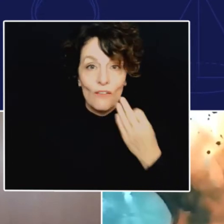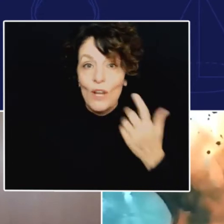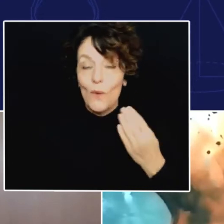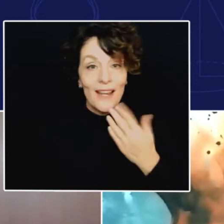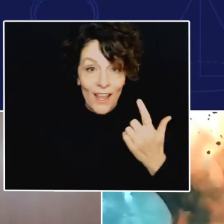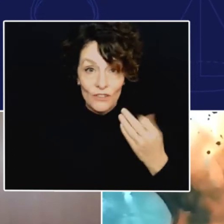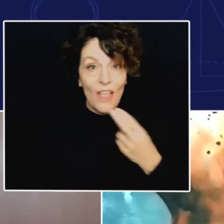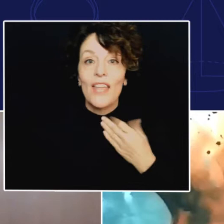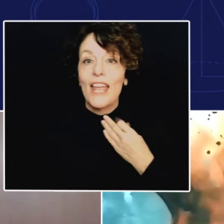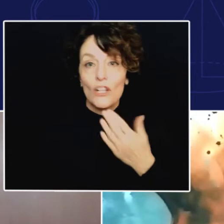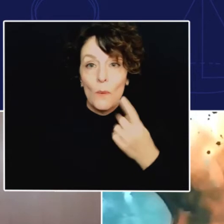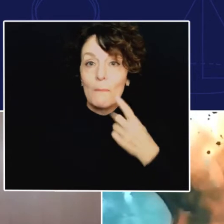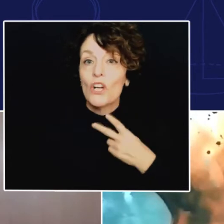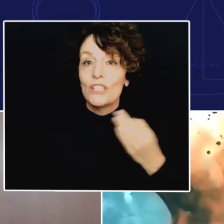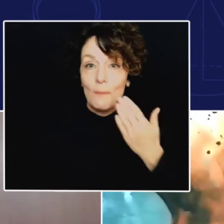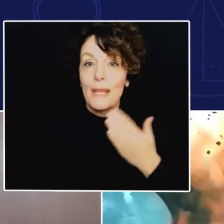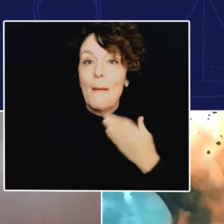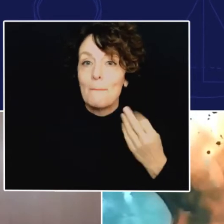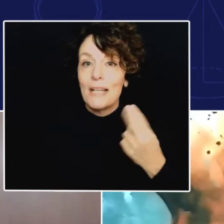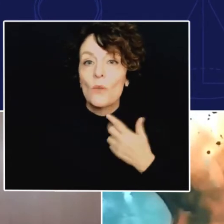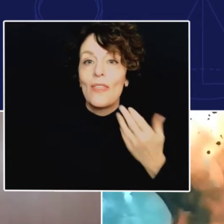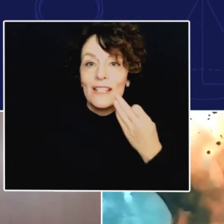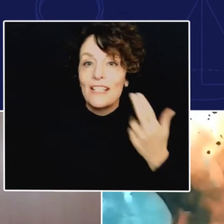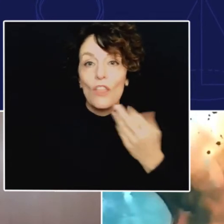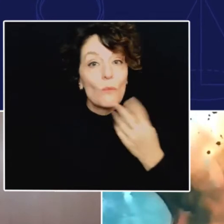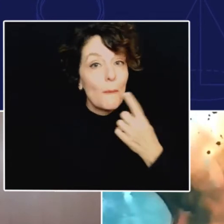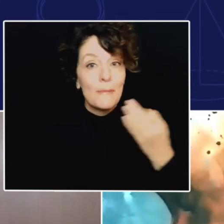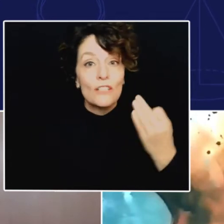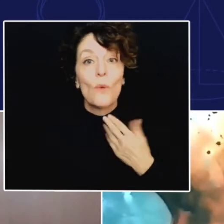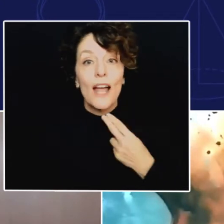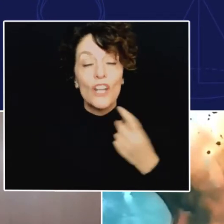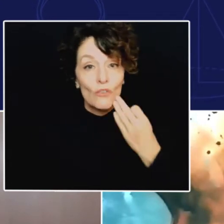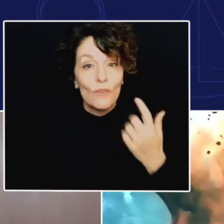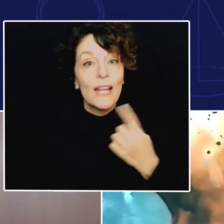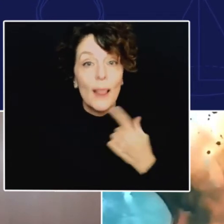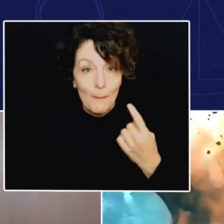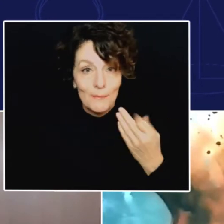They had to purchase me a mask with like a see-through piece in it so that I could read lips. [HENRY:] Cool!